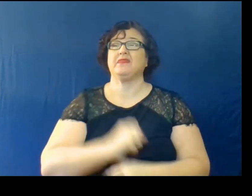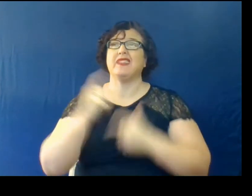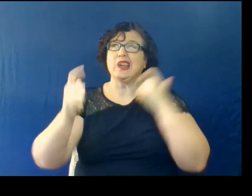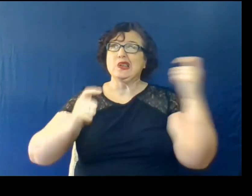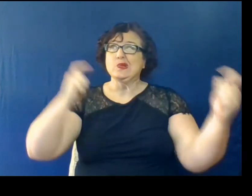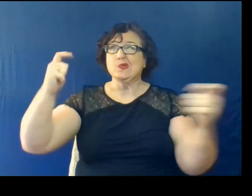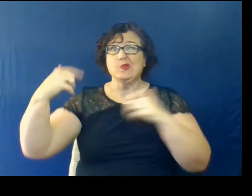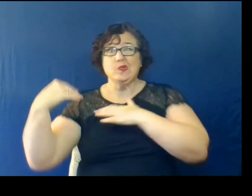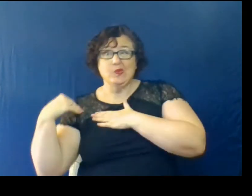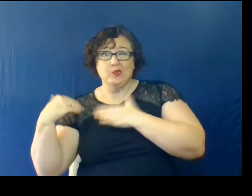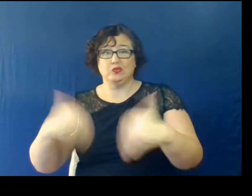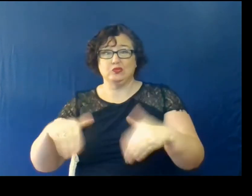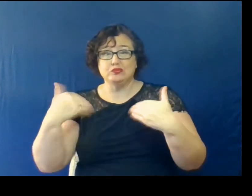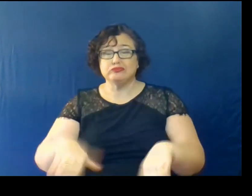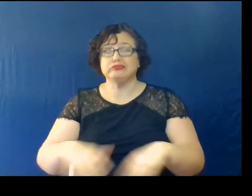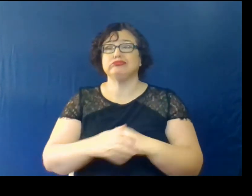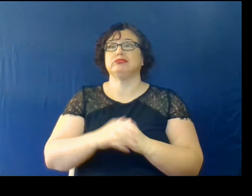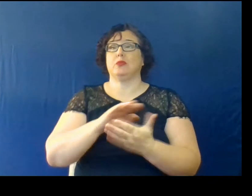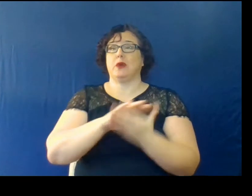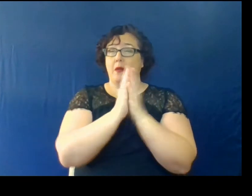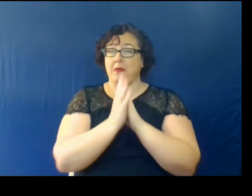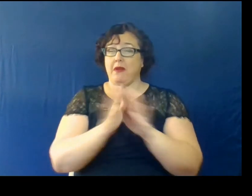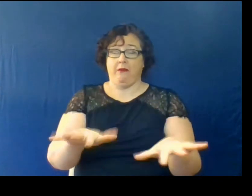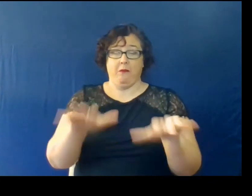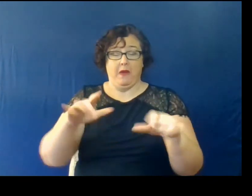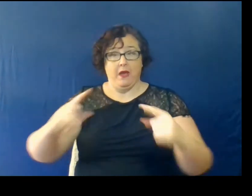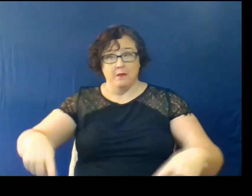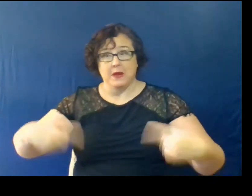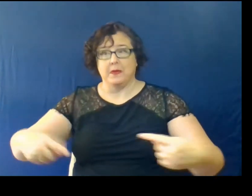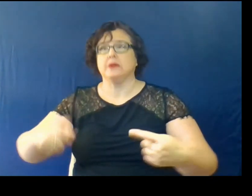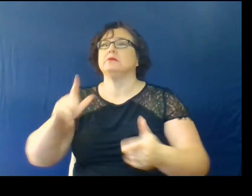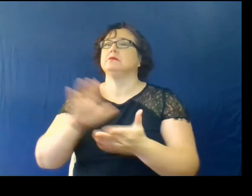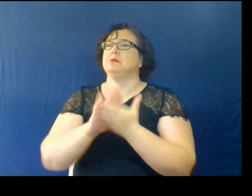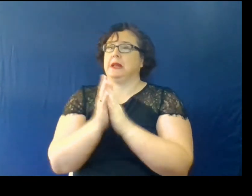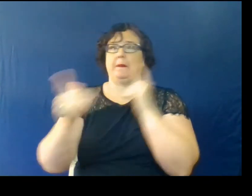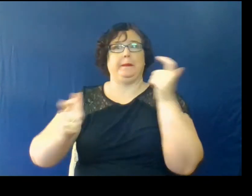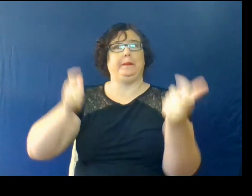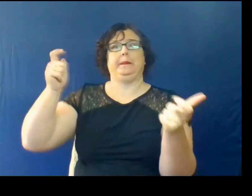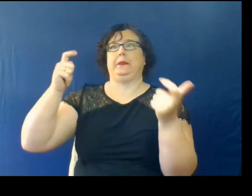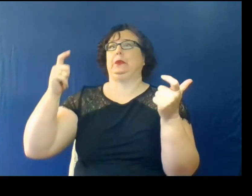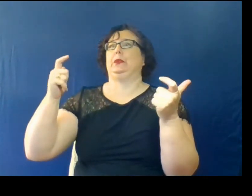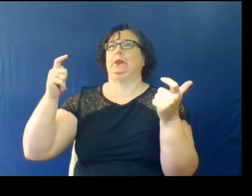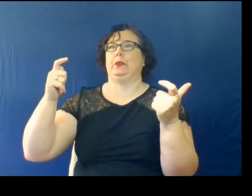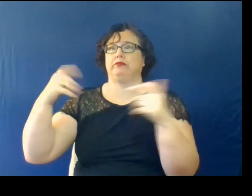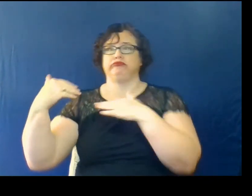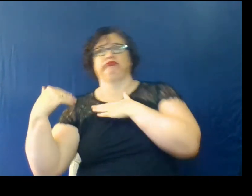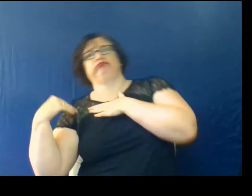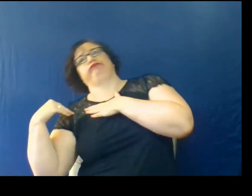when I became a paraplegic it even became a bigger responsibility because you know